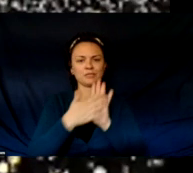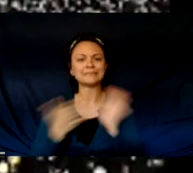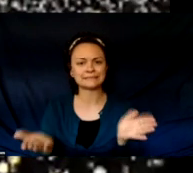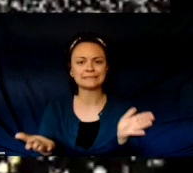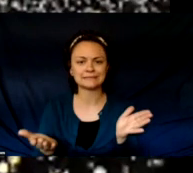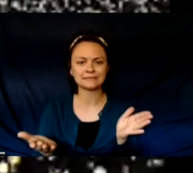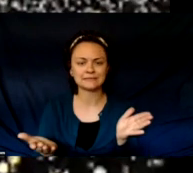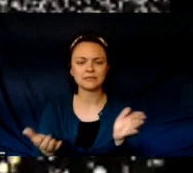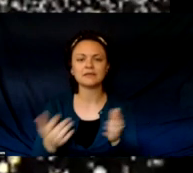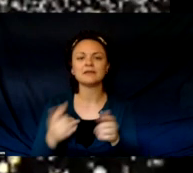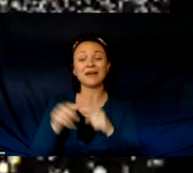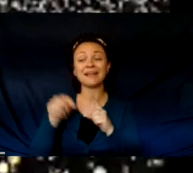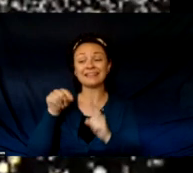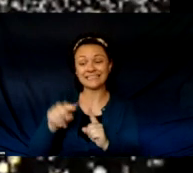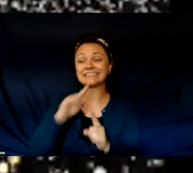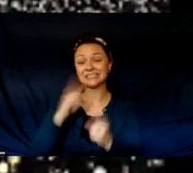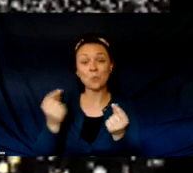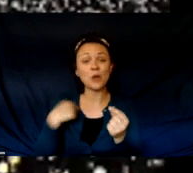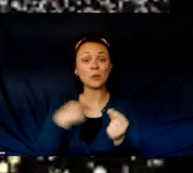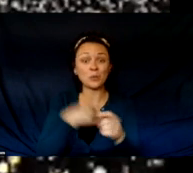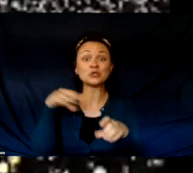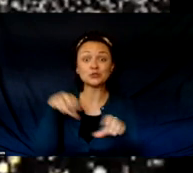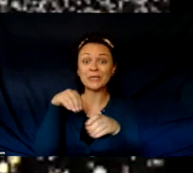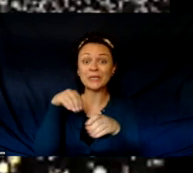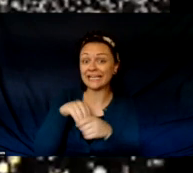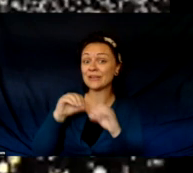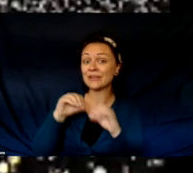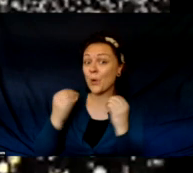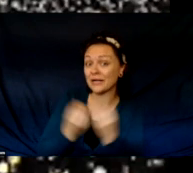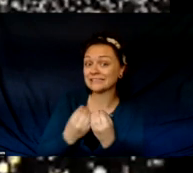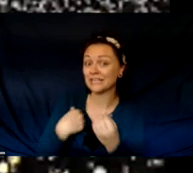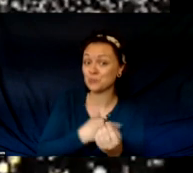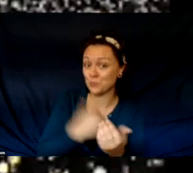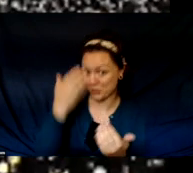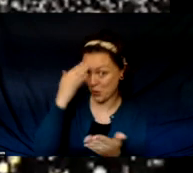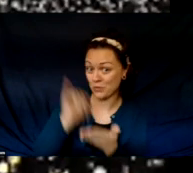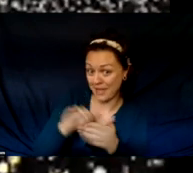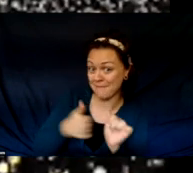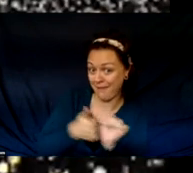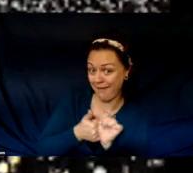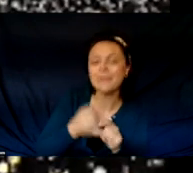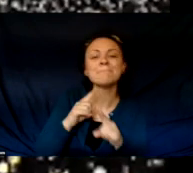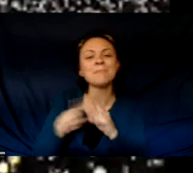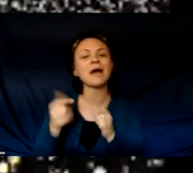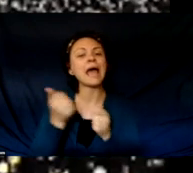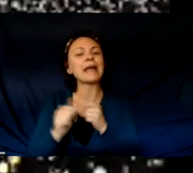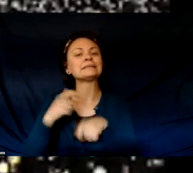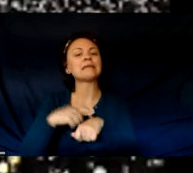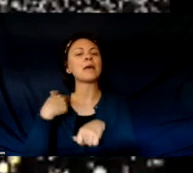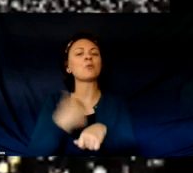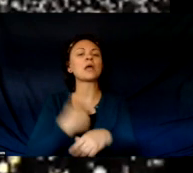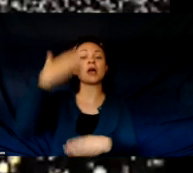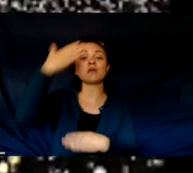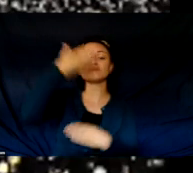this is what we're really doing. But anything public facing, we're just going to change marginalized to this.